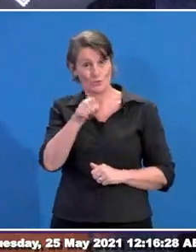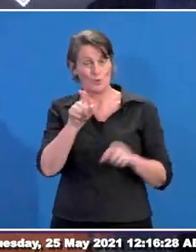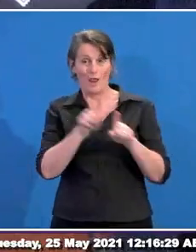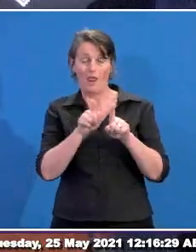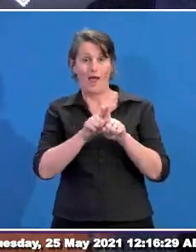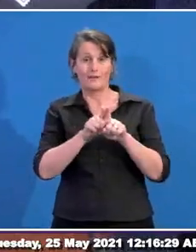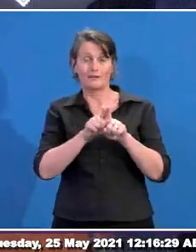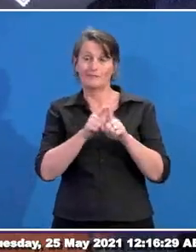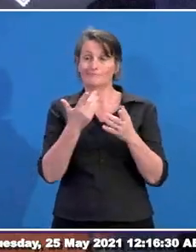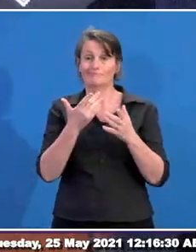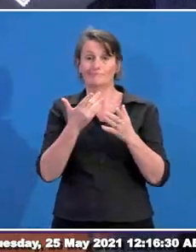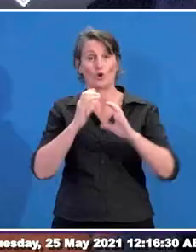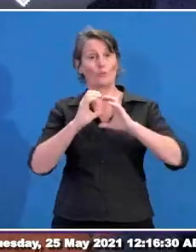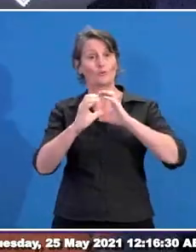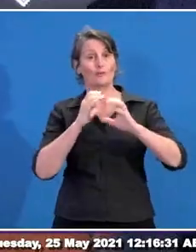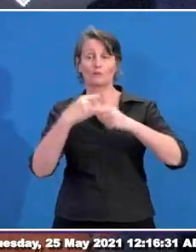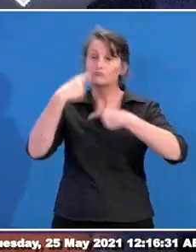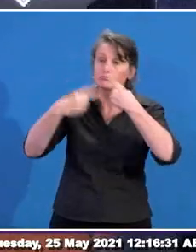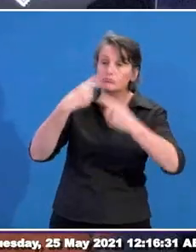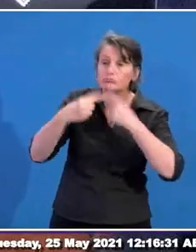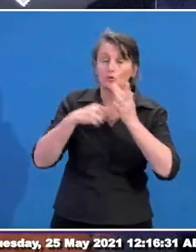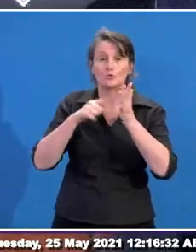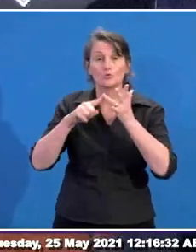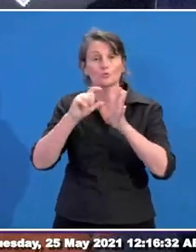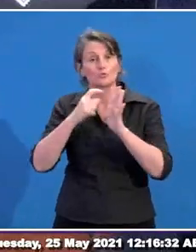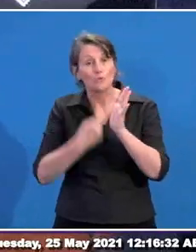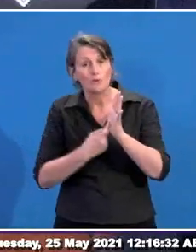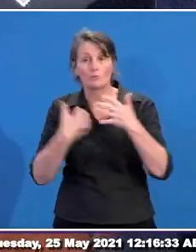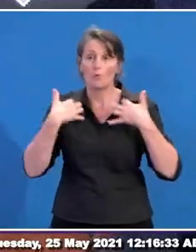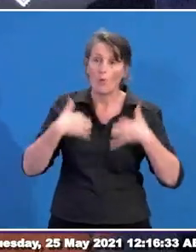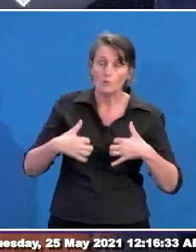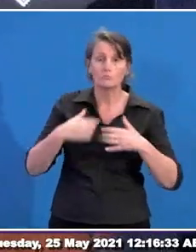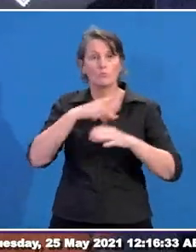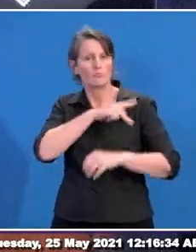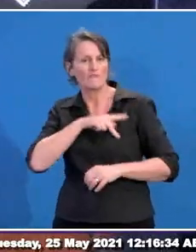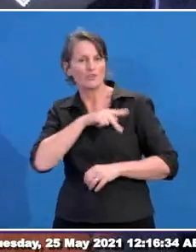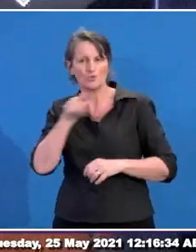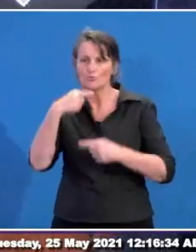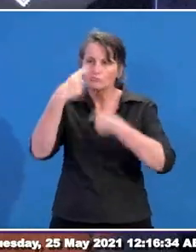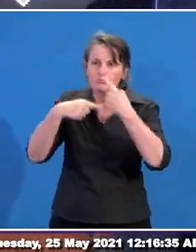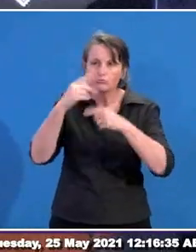with his clinicians and the allied health professionals? Yes. (CROSSTALK)